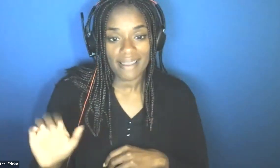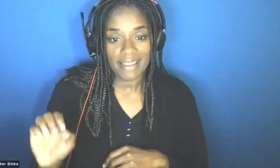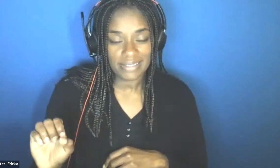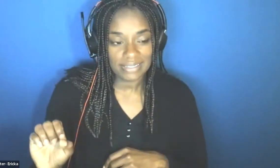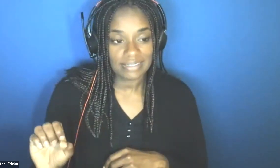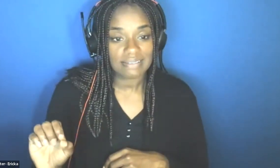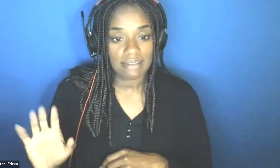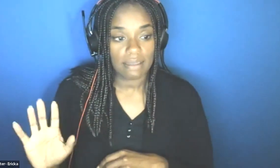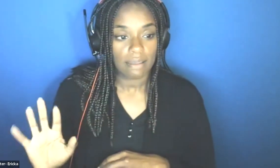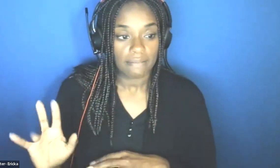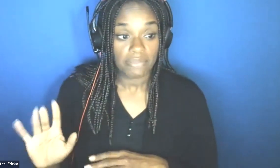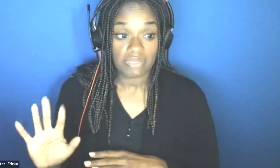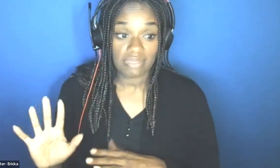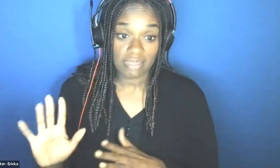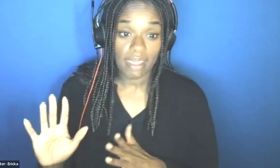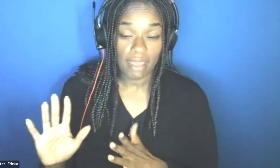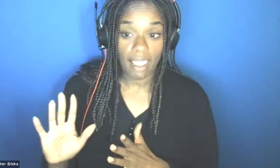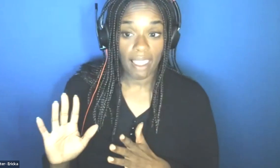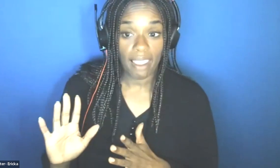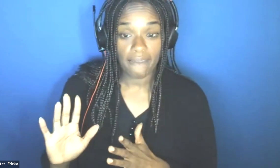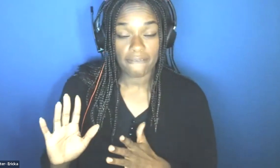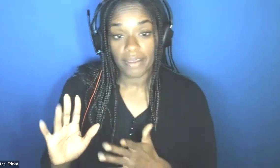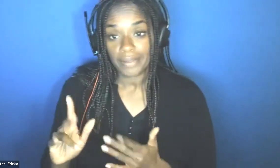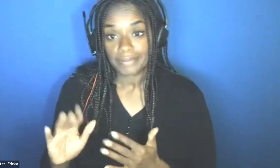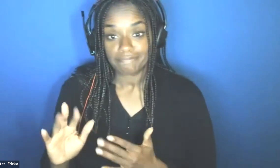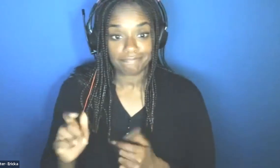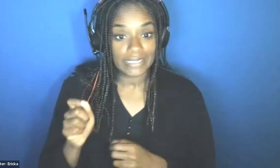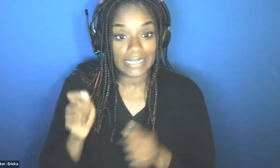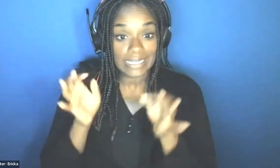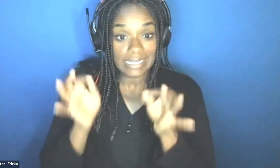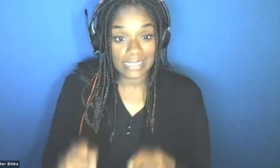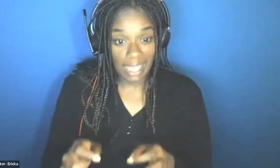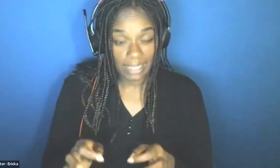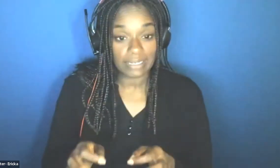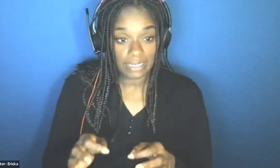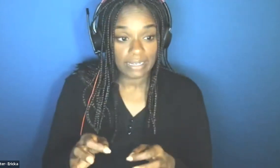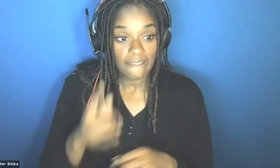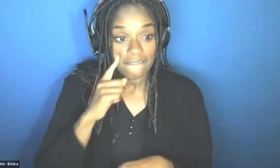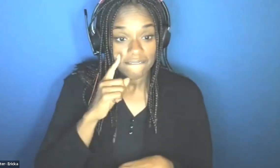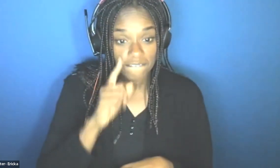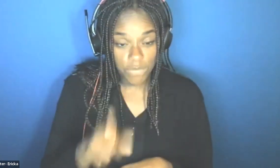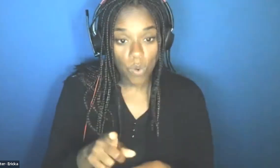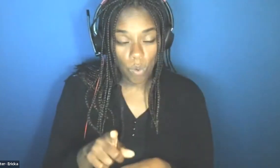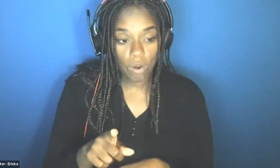An individual with alcohol addiction has immediate protection under the ADA.